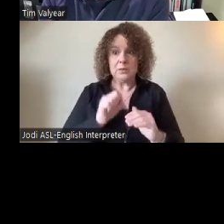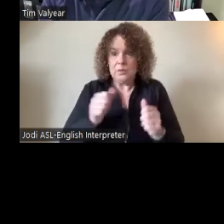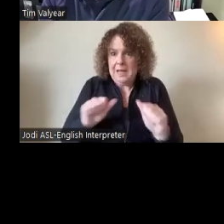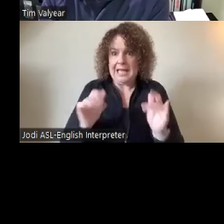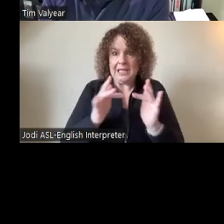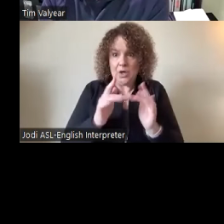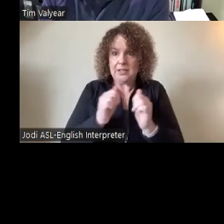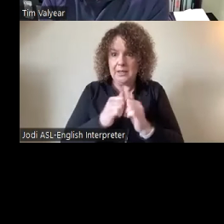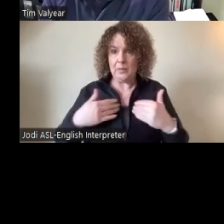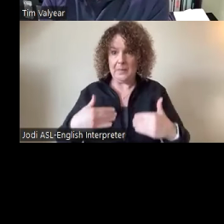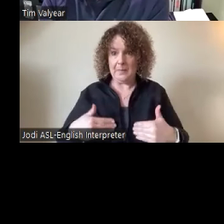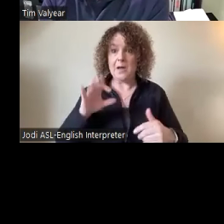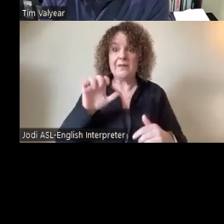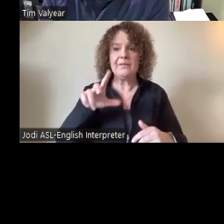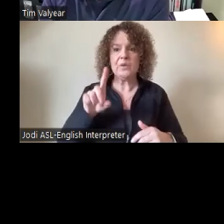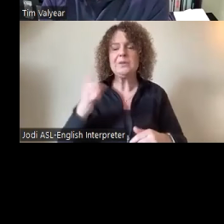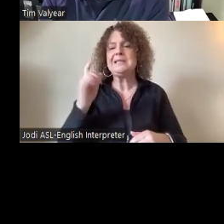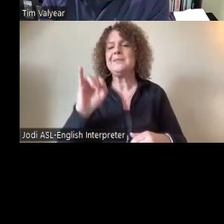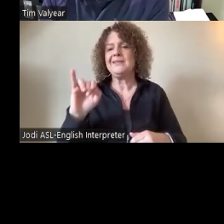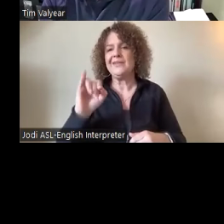. Keep the hands away from the eyes, nose, and mouth. And